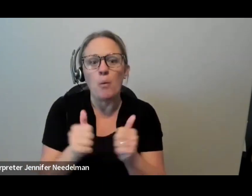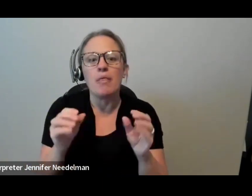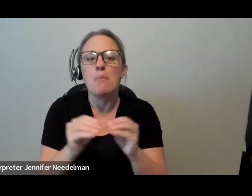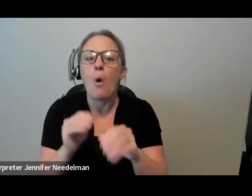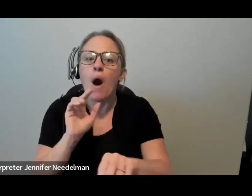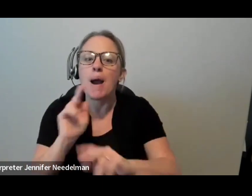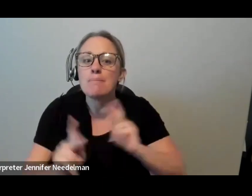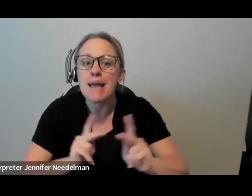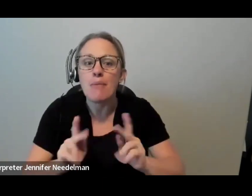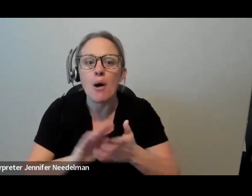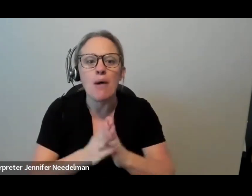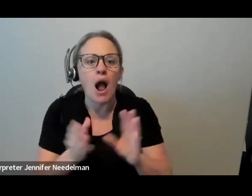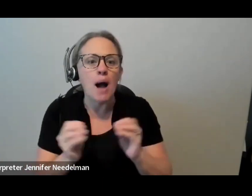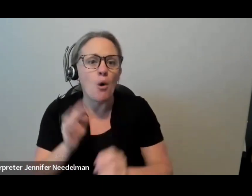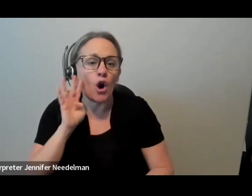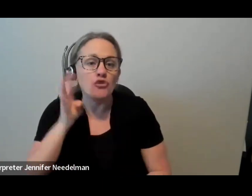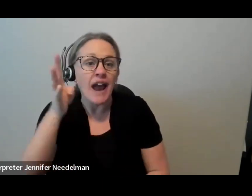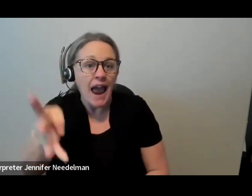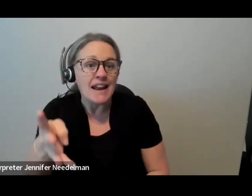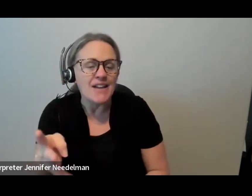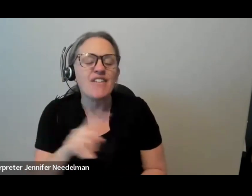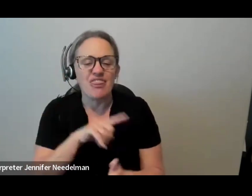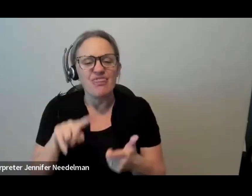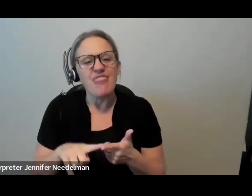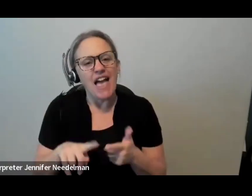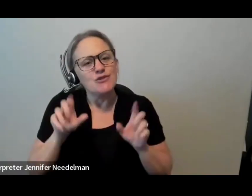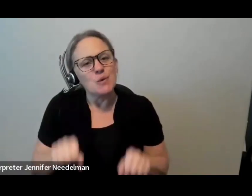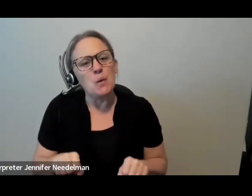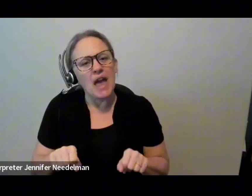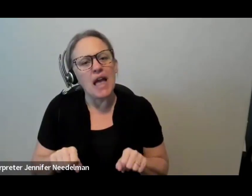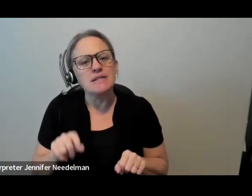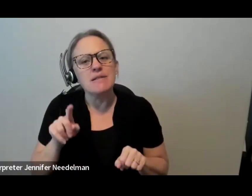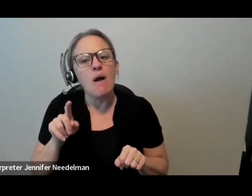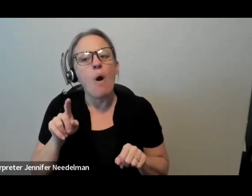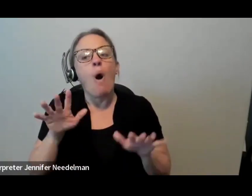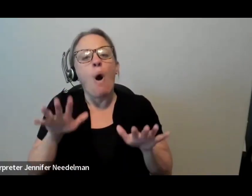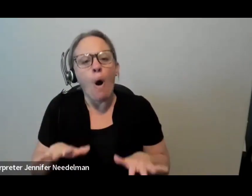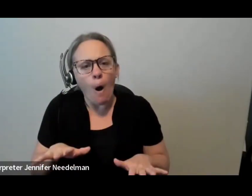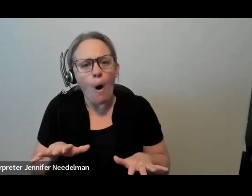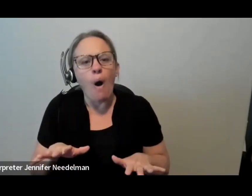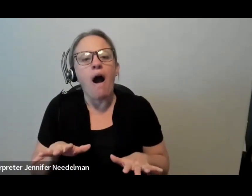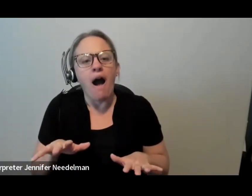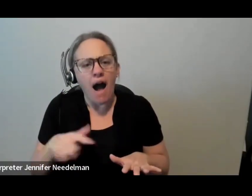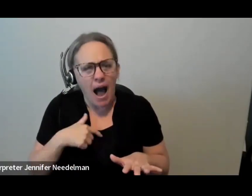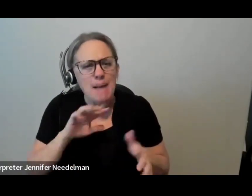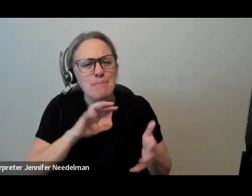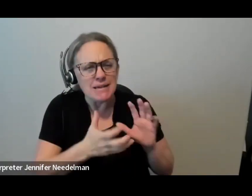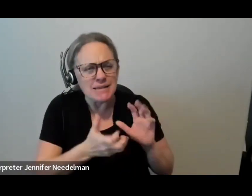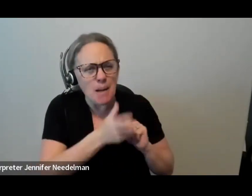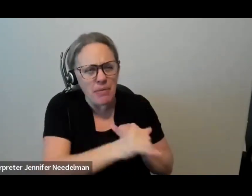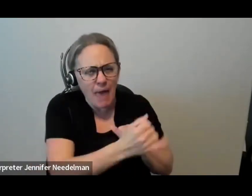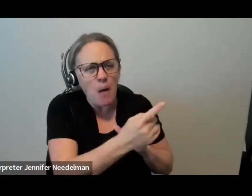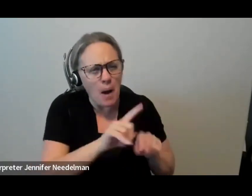more creative, I think you start to just be like, Ooh, I screwed that one up, but like, let's do it better next time.